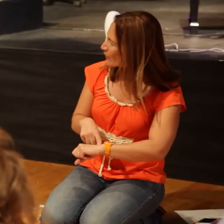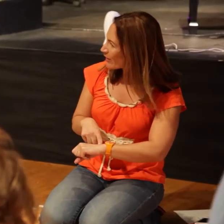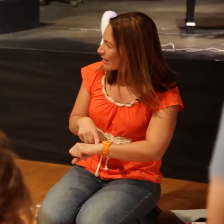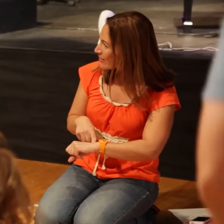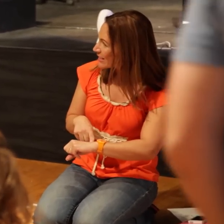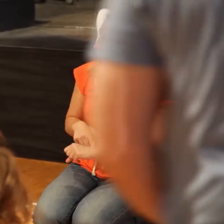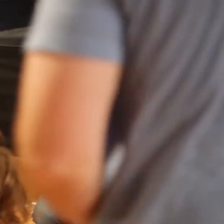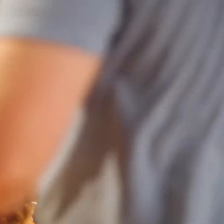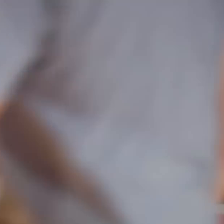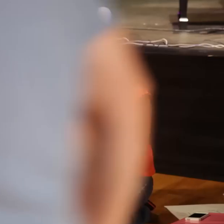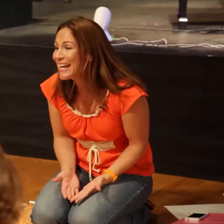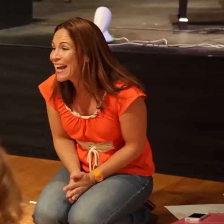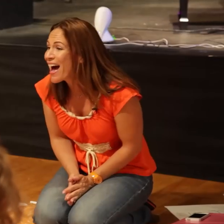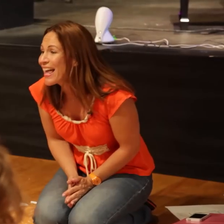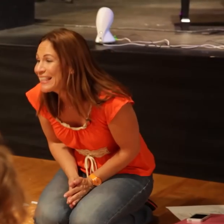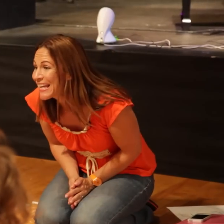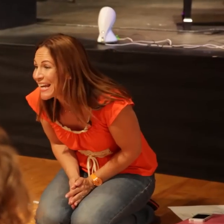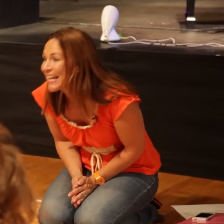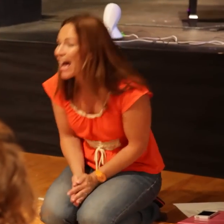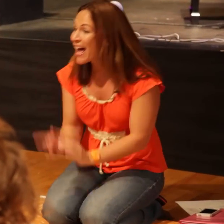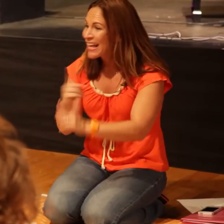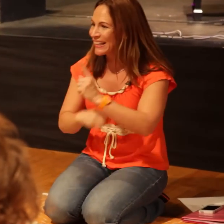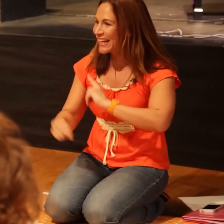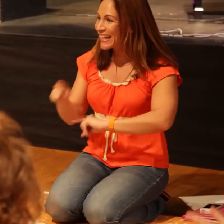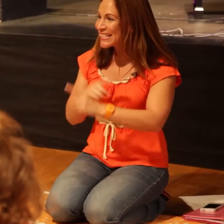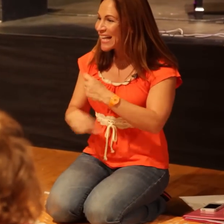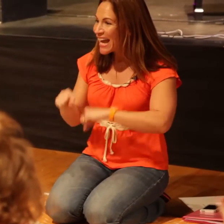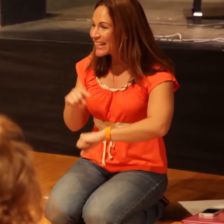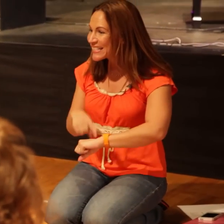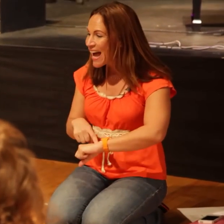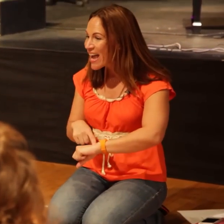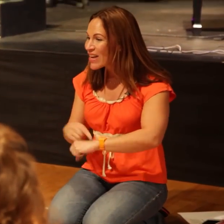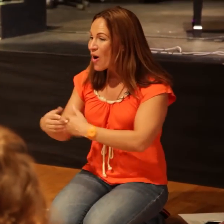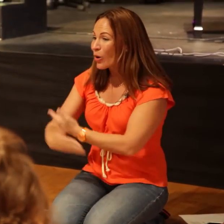We could and we could say, [SINGING] Lydia, Lydia, Lydia signing time.